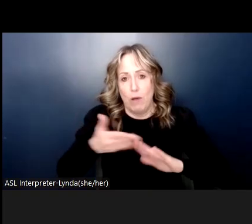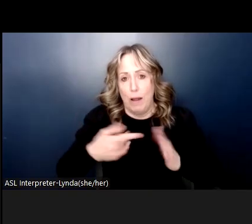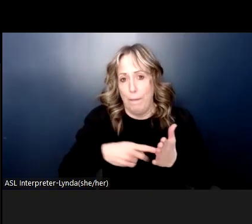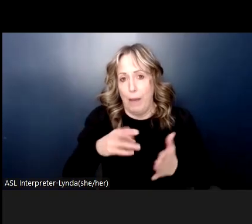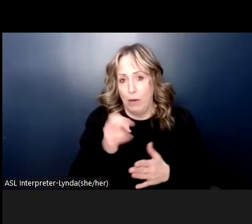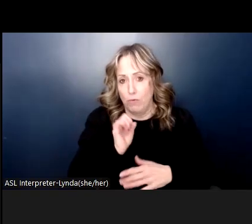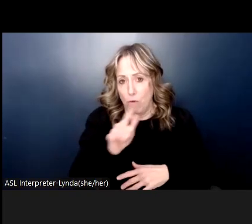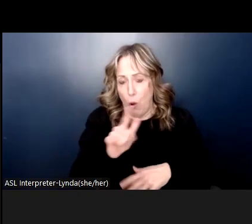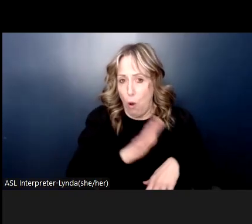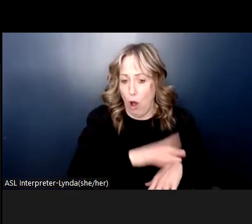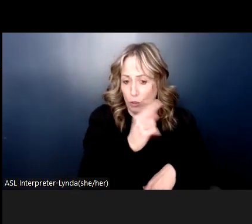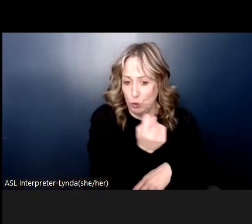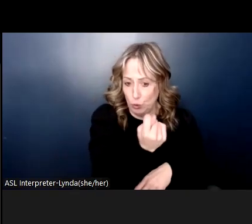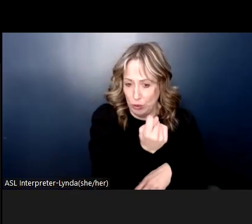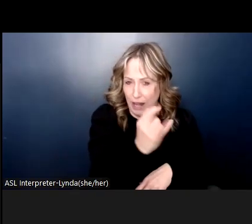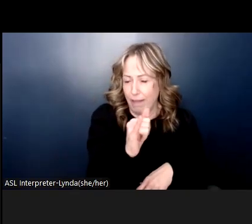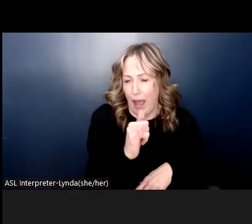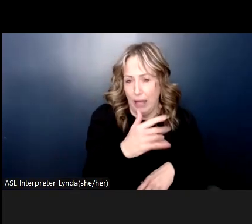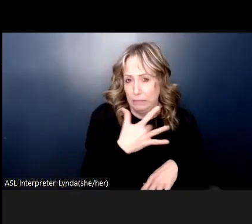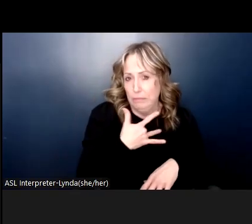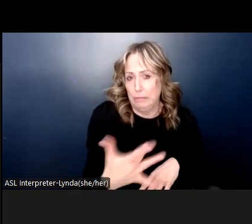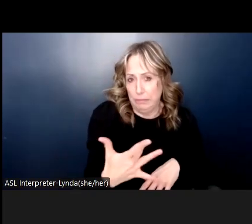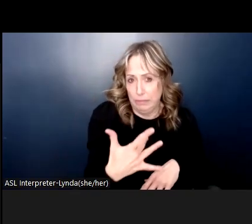Normal payroll cycle. We will